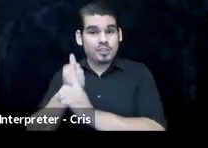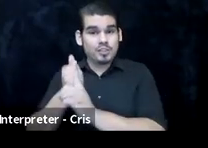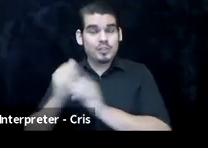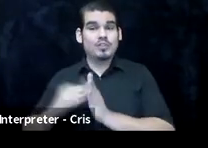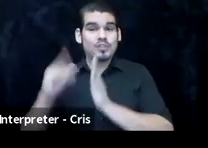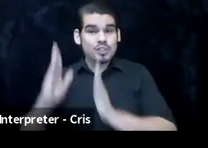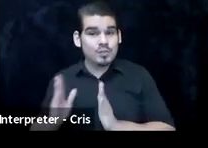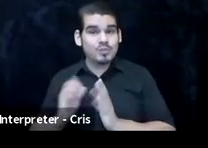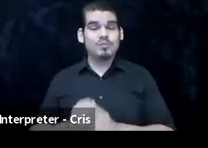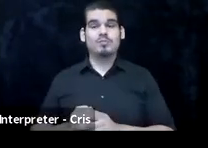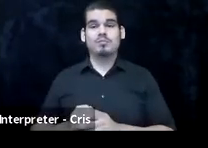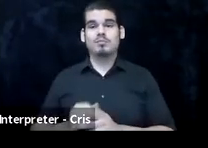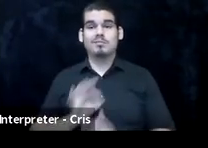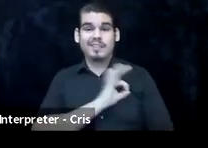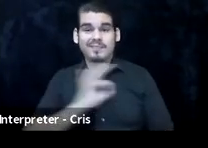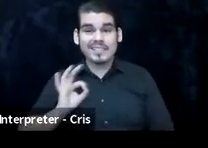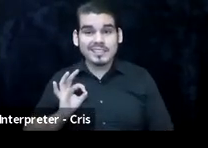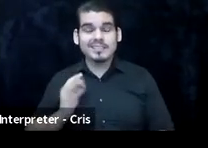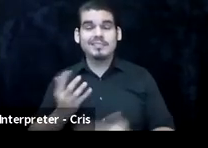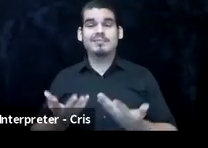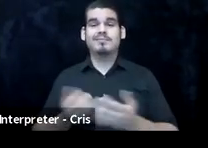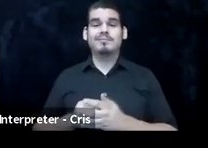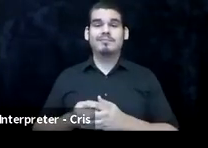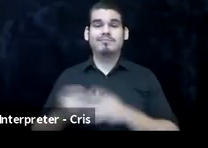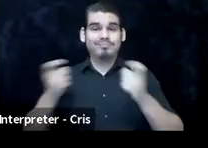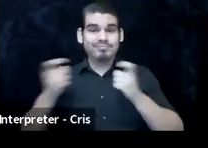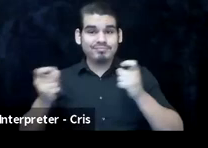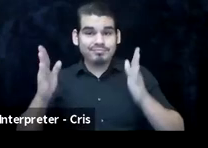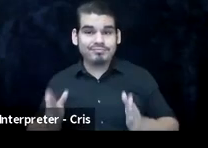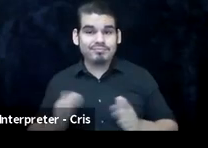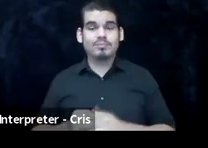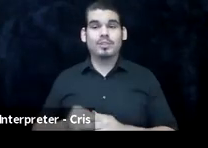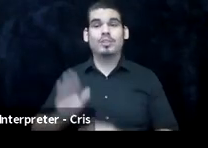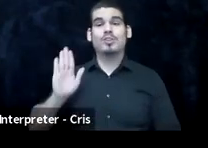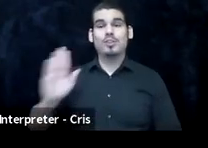Katherine Squire: You only need to enter you know what your what your position is some kind of.